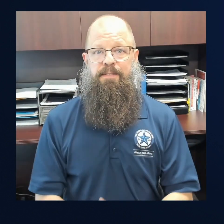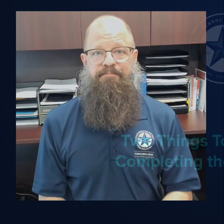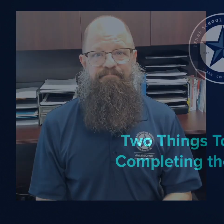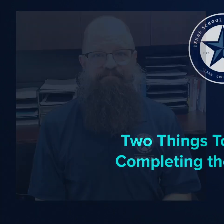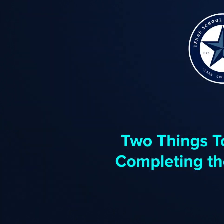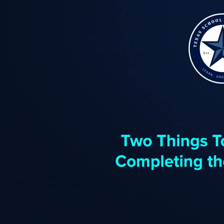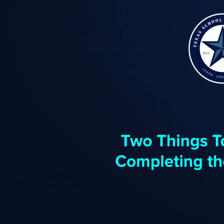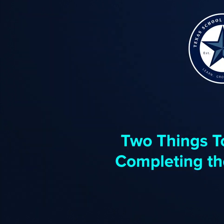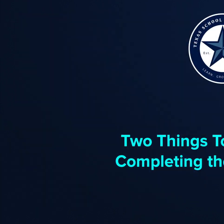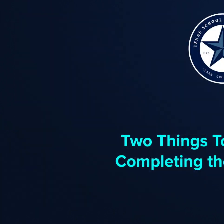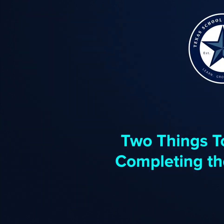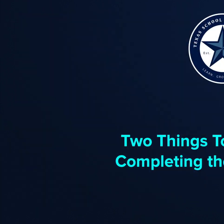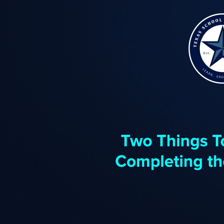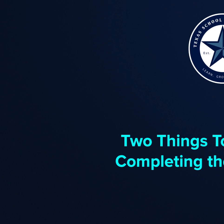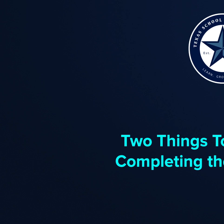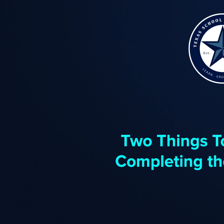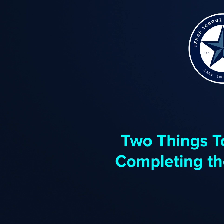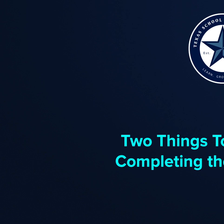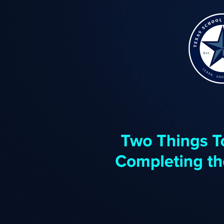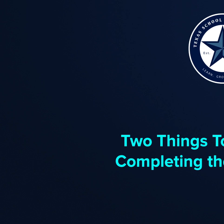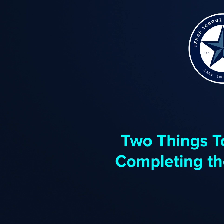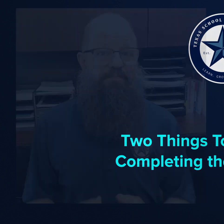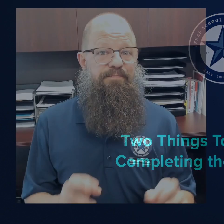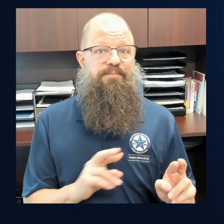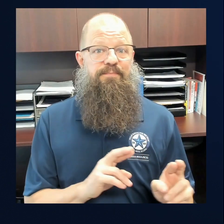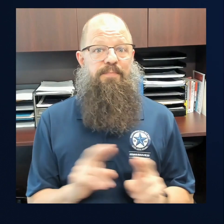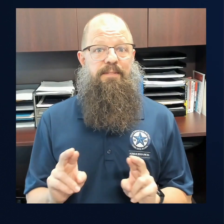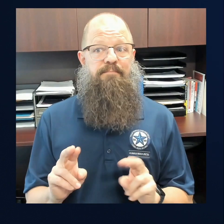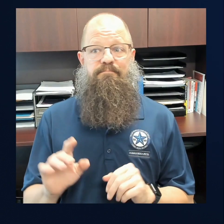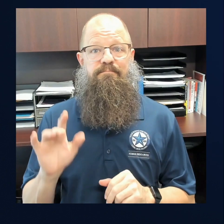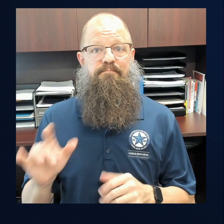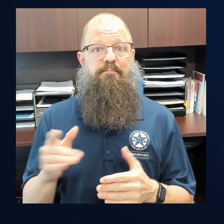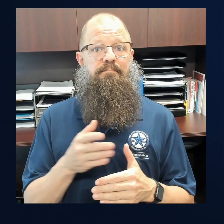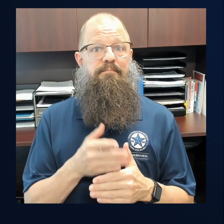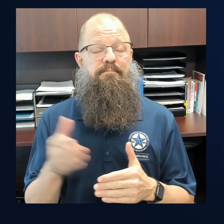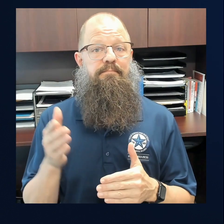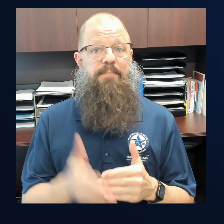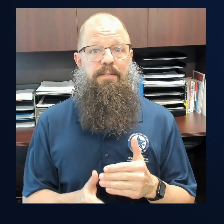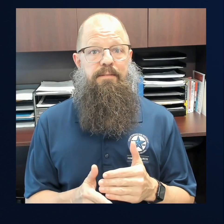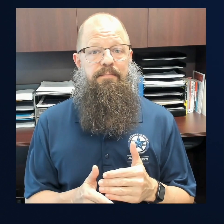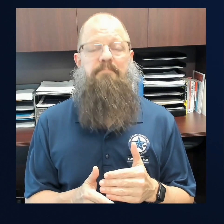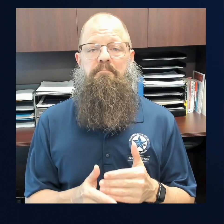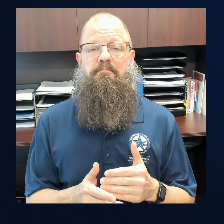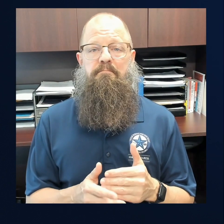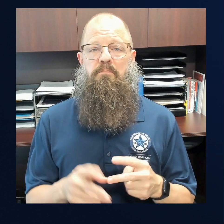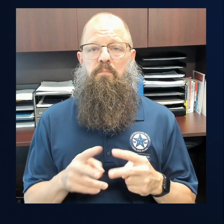do want to explain two things before before clicking Complete. Once you're ready to click